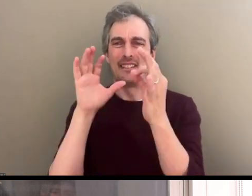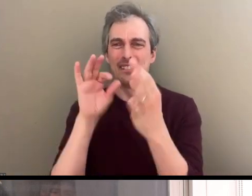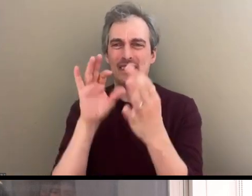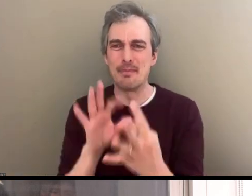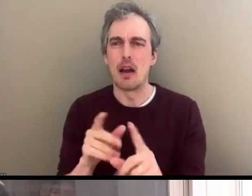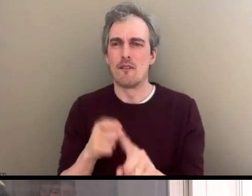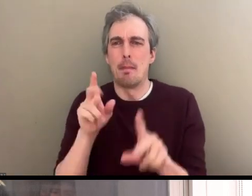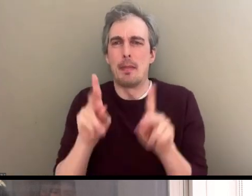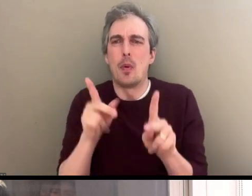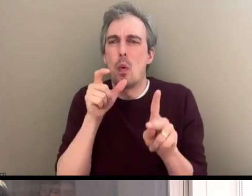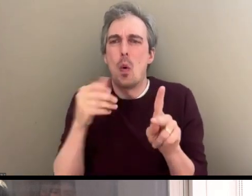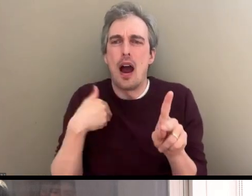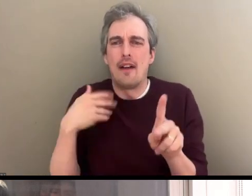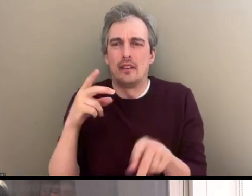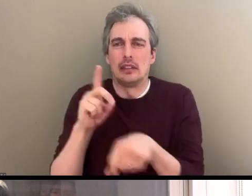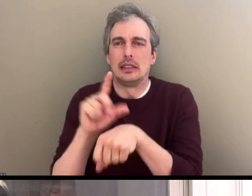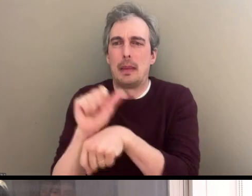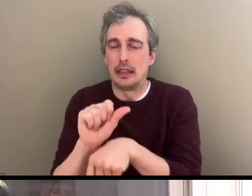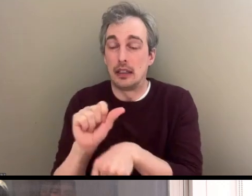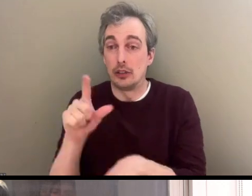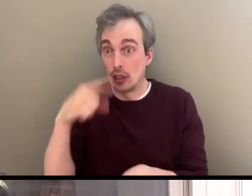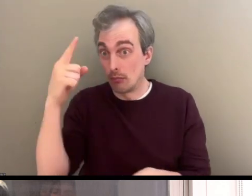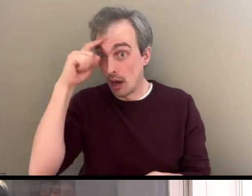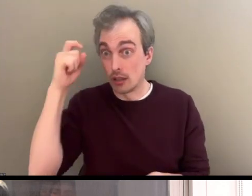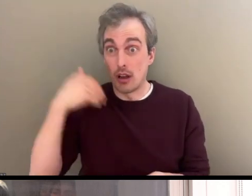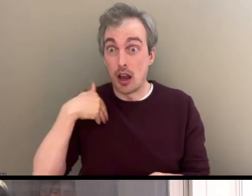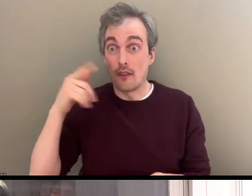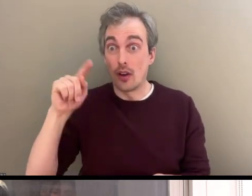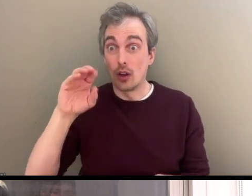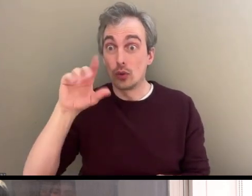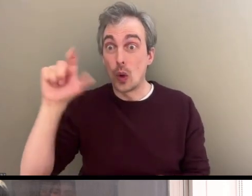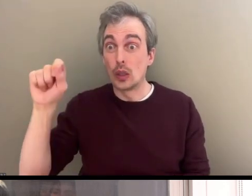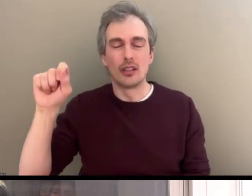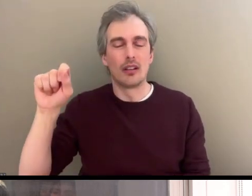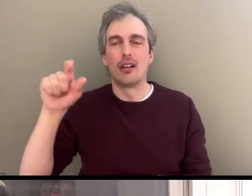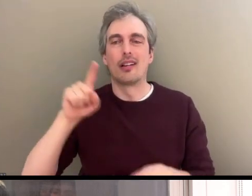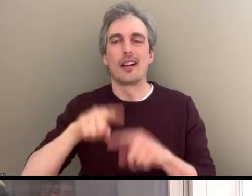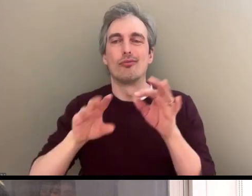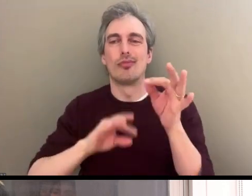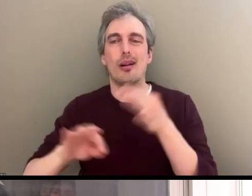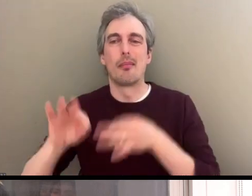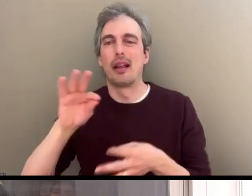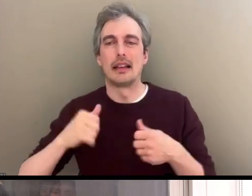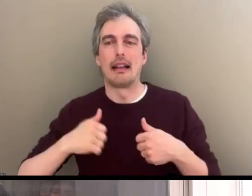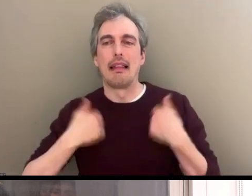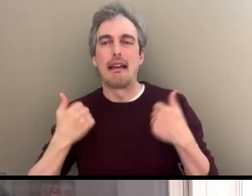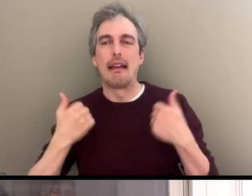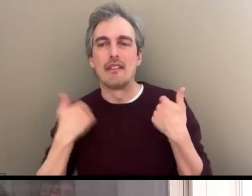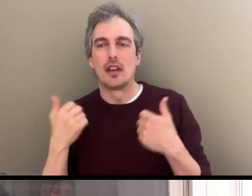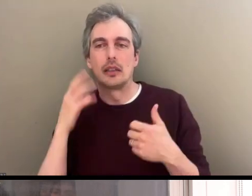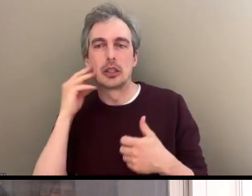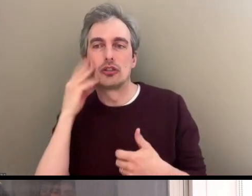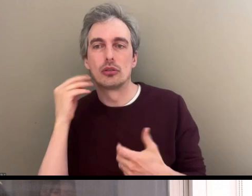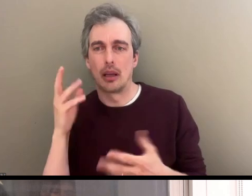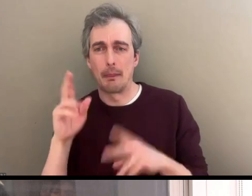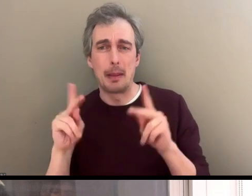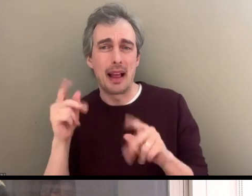Just because you have tools, you cannot replace lived experience. There are people every day who can't go on websites because they're inaccessible.